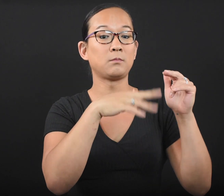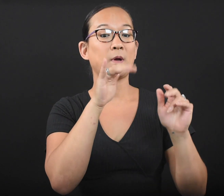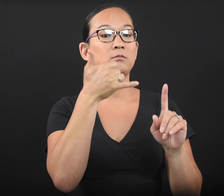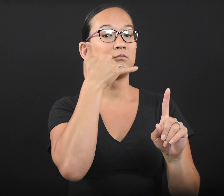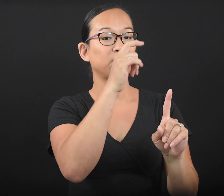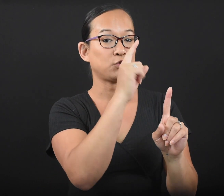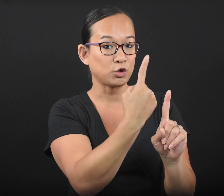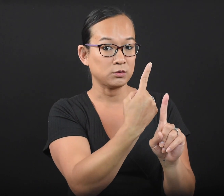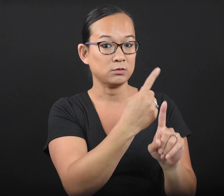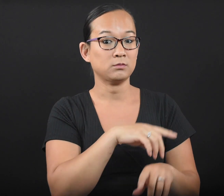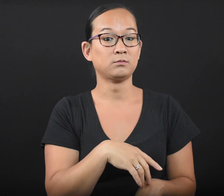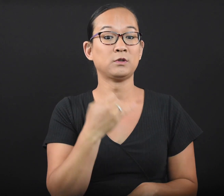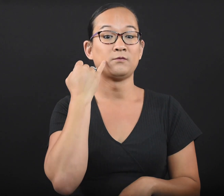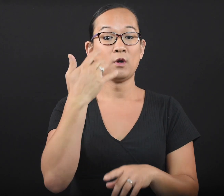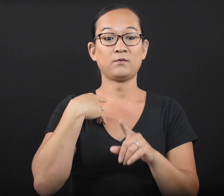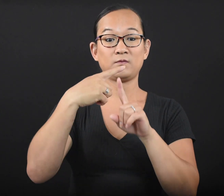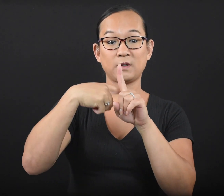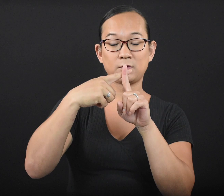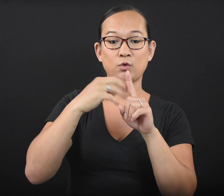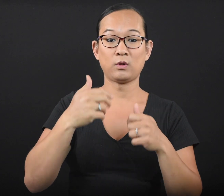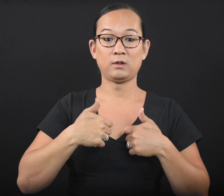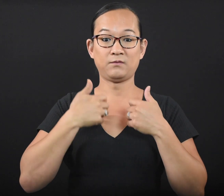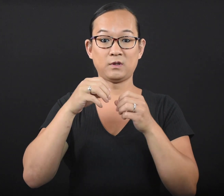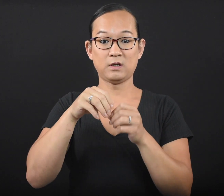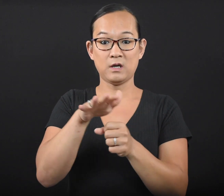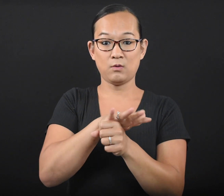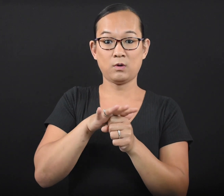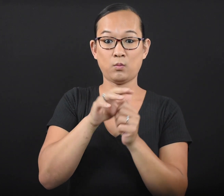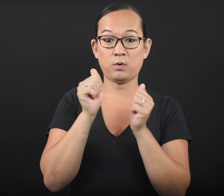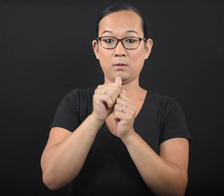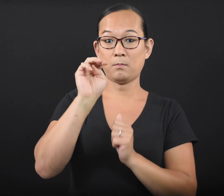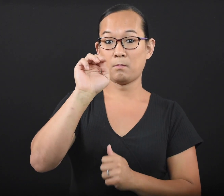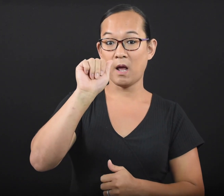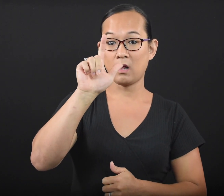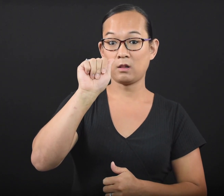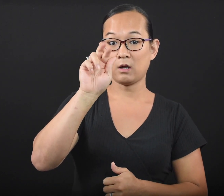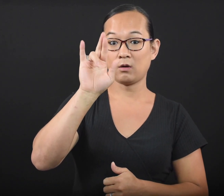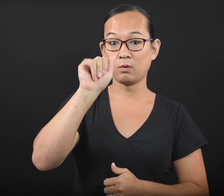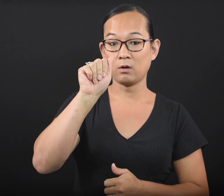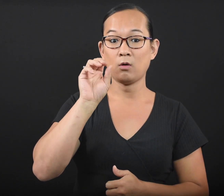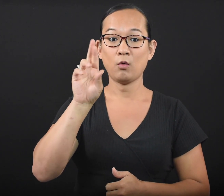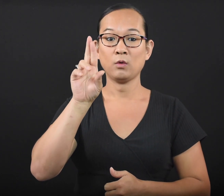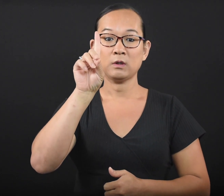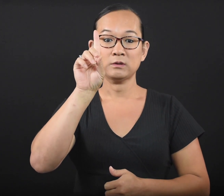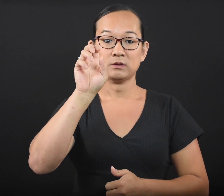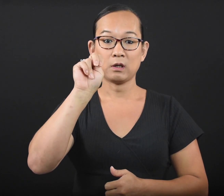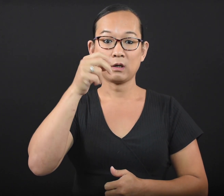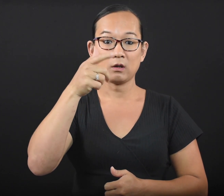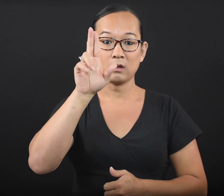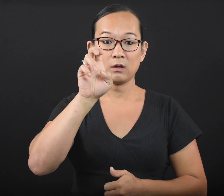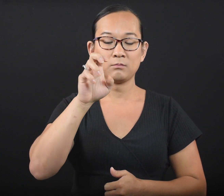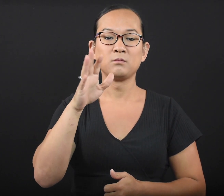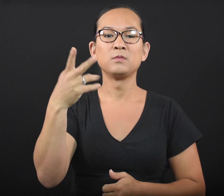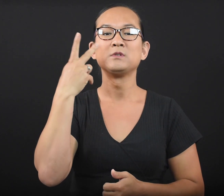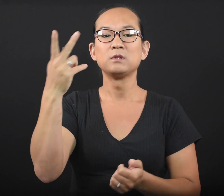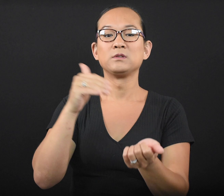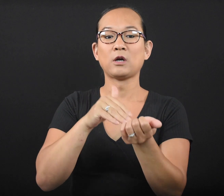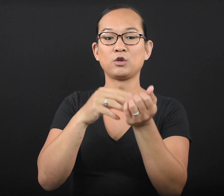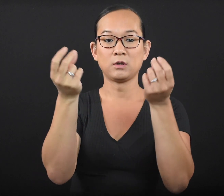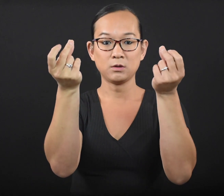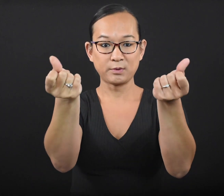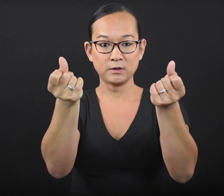first. If you have fever and live in an area with malaria or dengue seek medical care immediately.